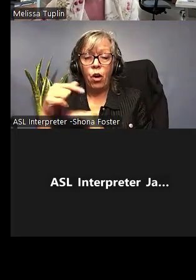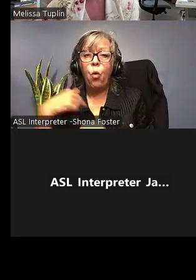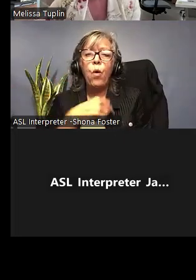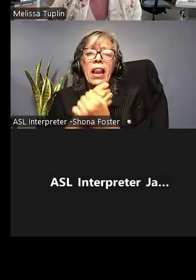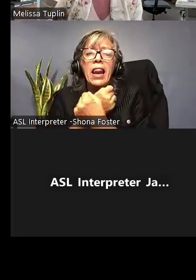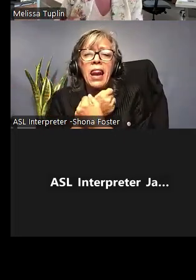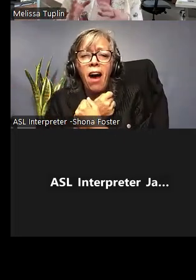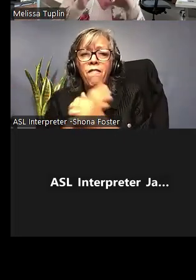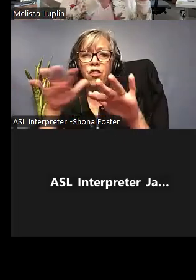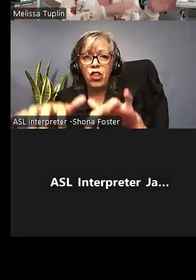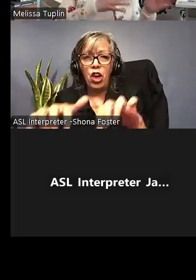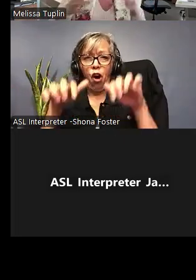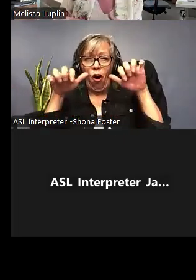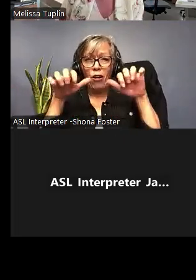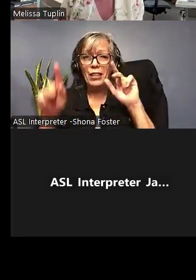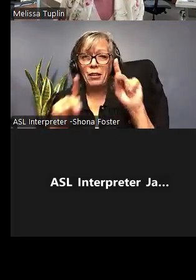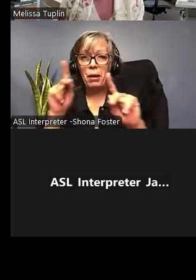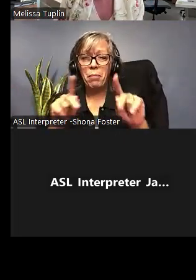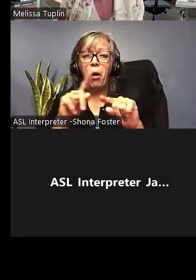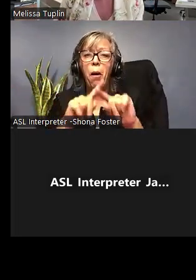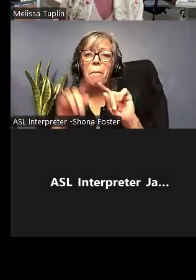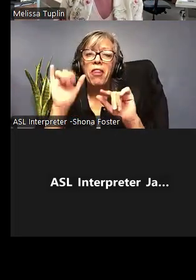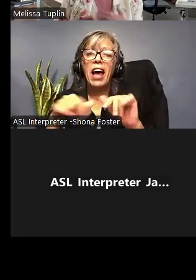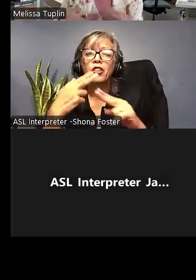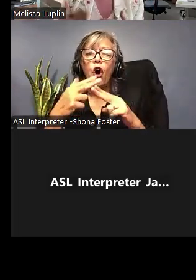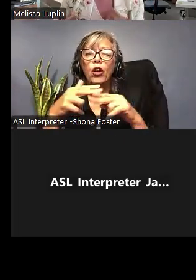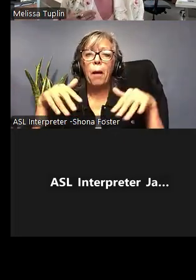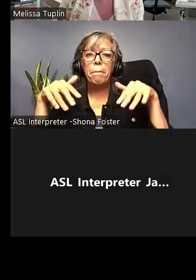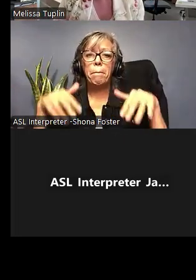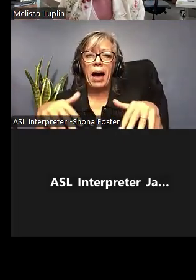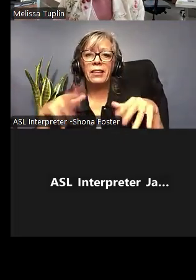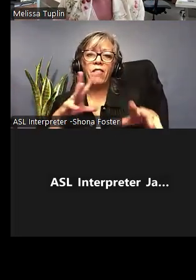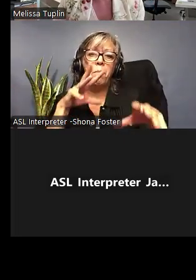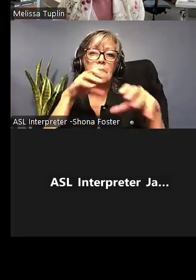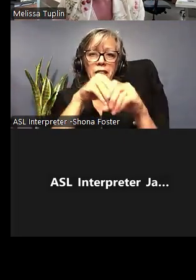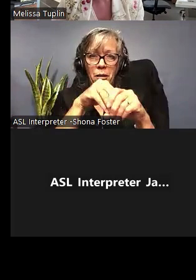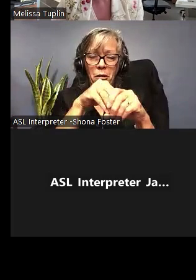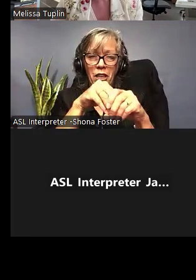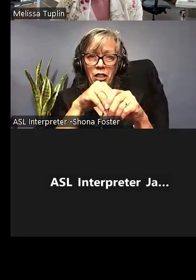members, but that's passive participation, and that's not what we're intending to collect in that